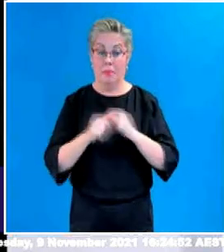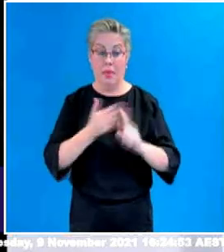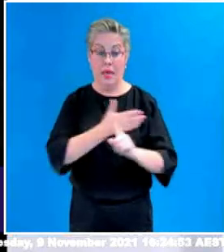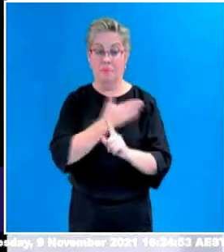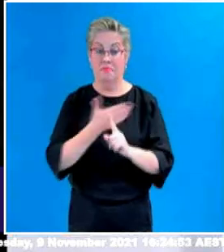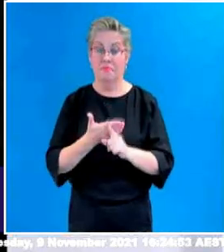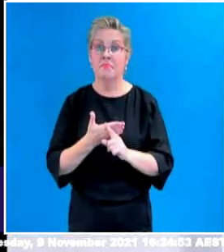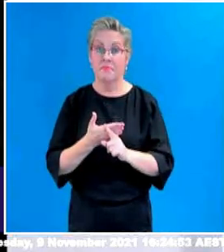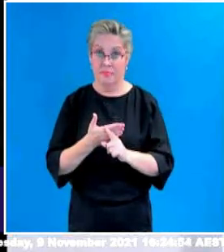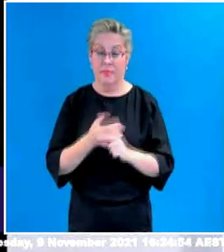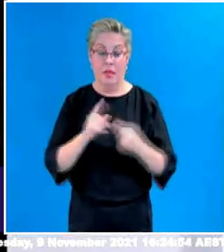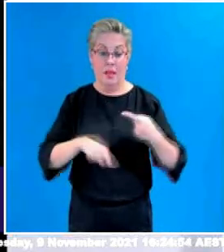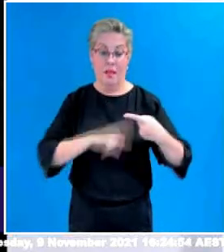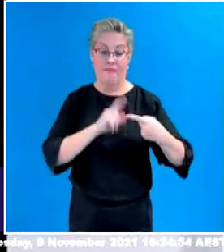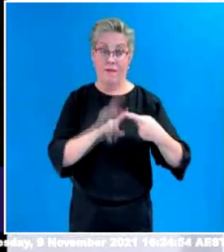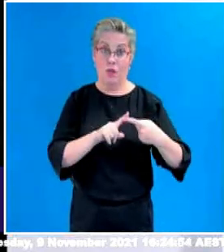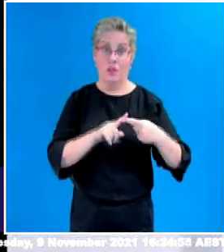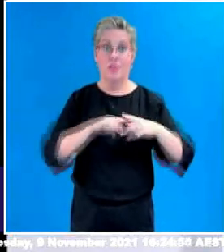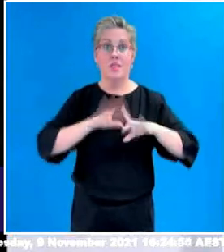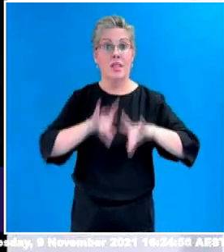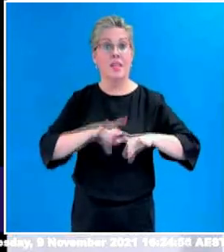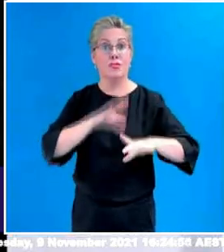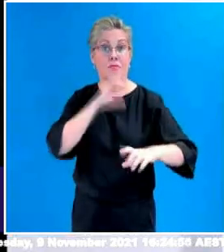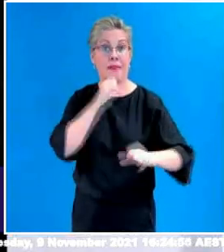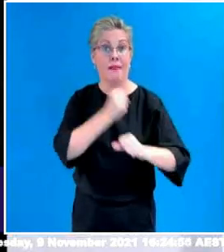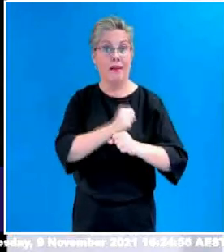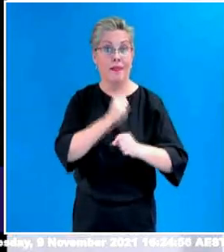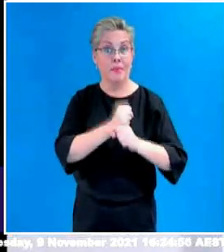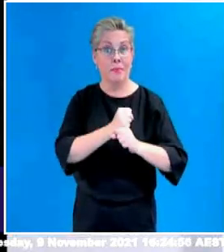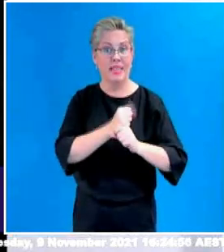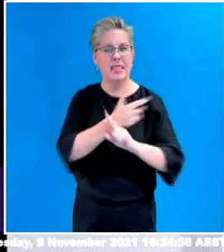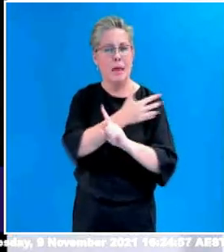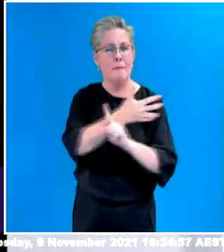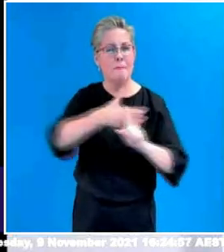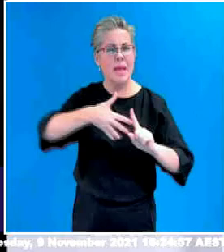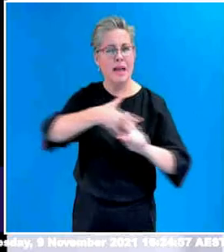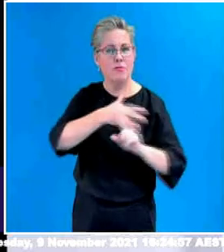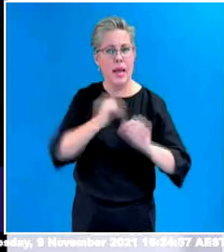The first is the Australian Government Background Paper on the United Nations